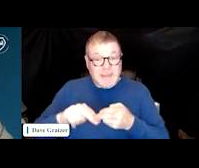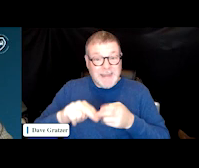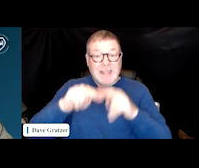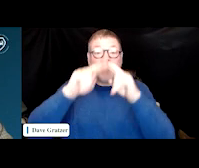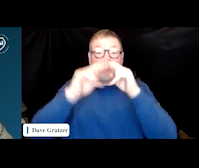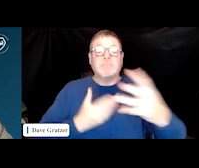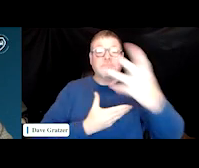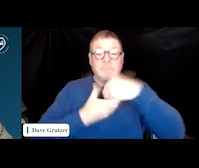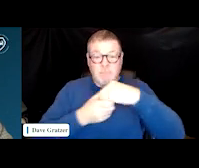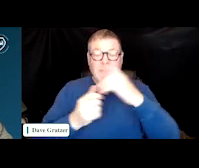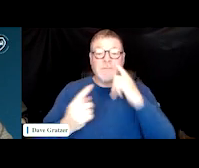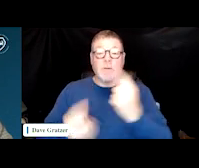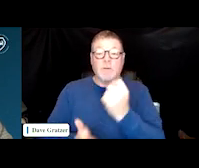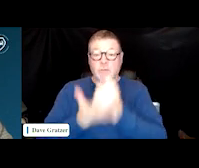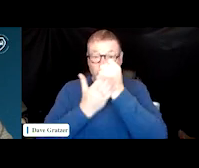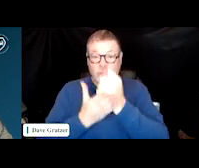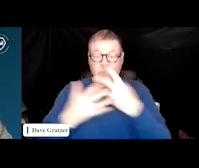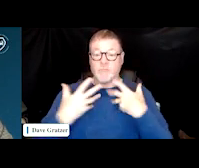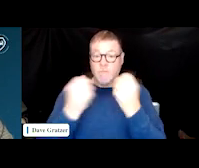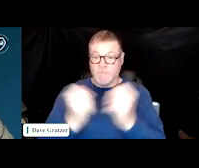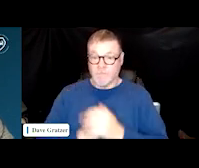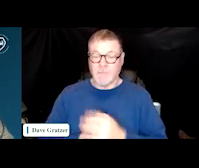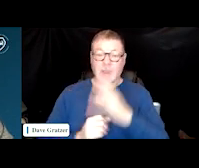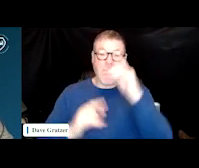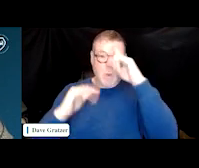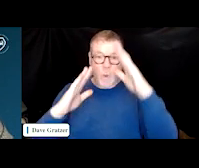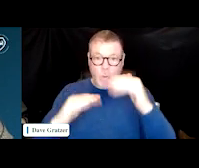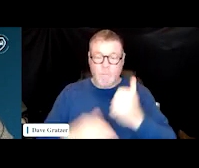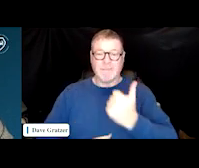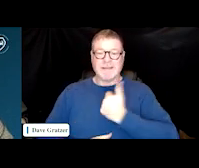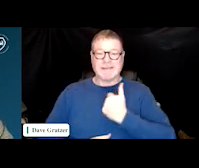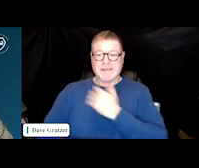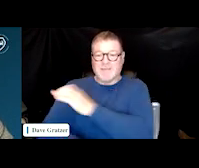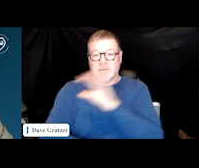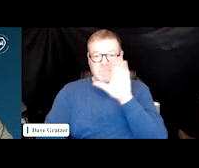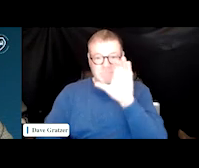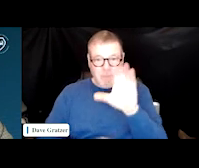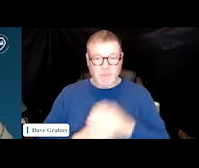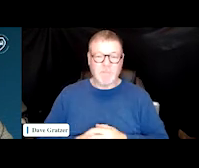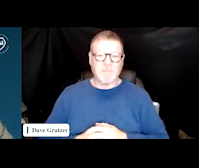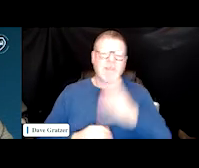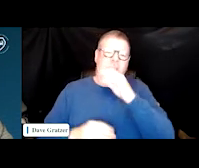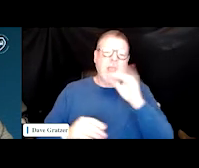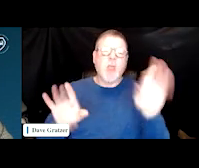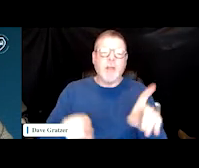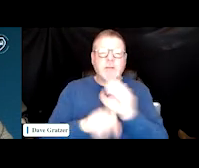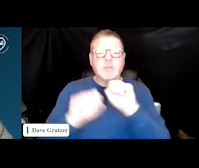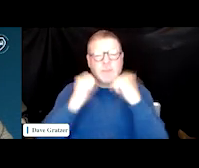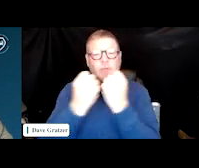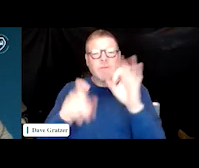in treatment or recovery, promote a sense of hope and self-empowerment, improve social functioning and overall quality of life,